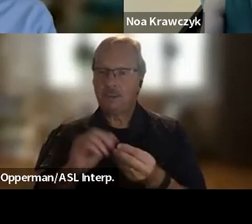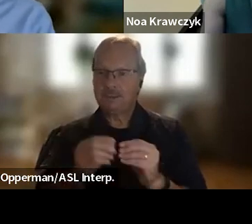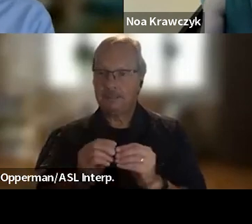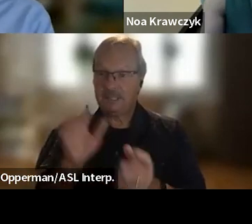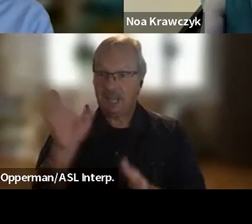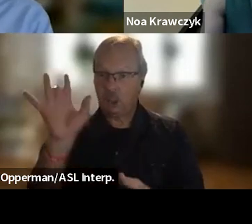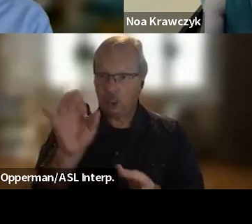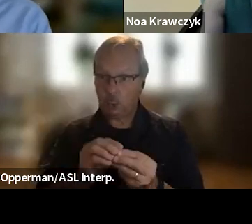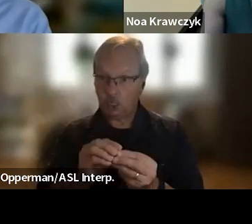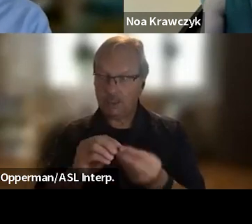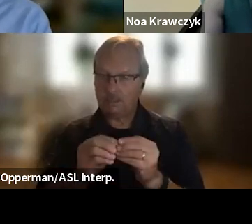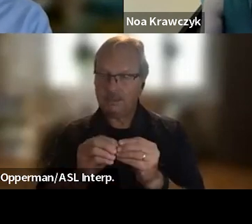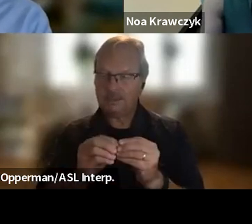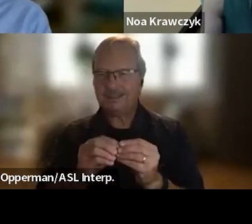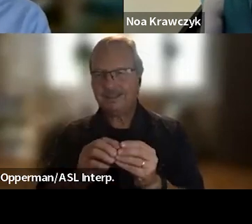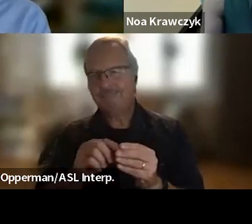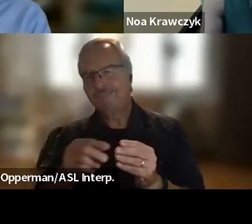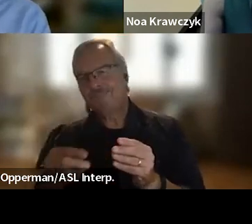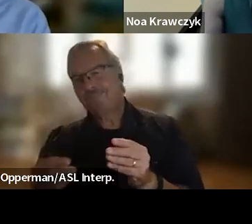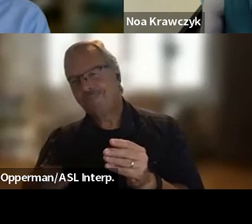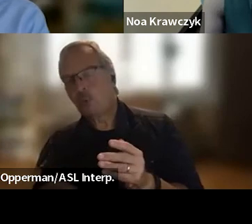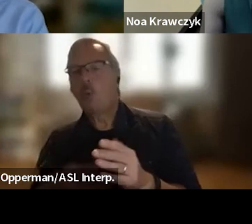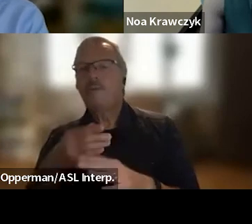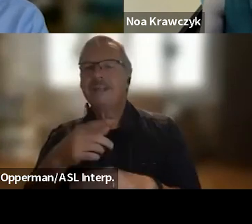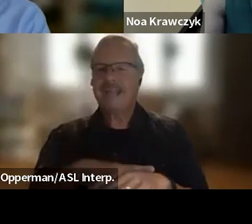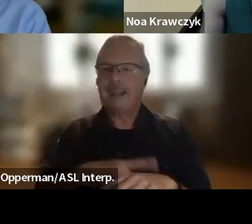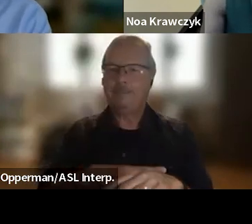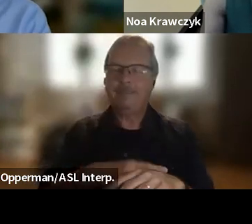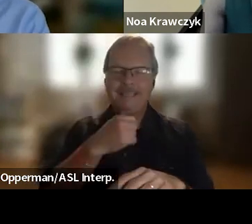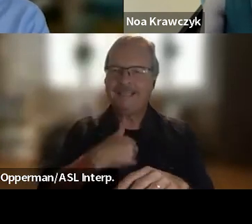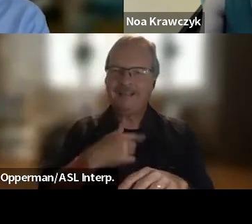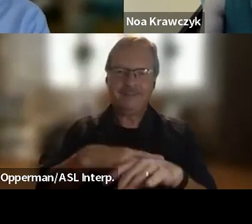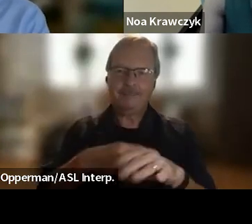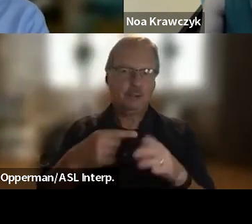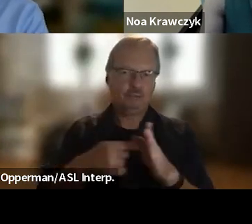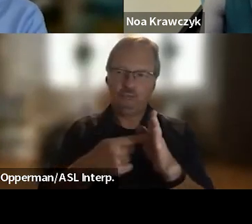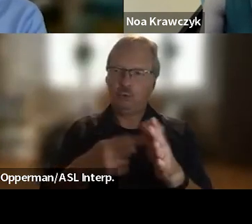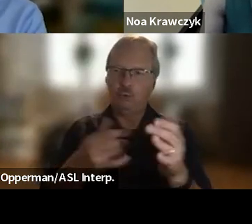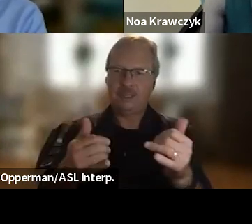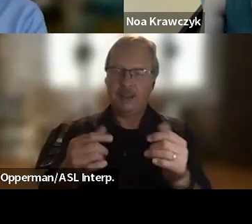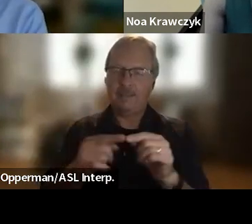tend to drop off over time. Didn't have time to show that today, but they're much smaller numbers.